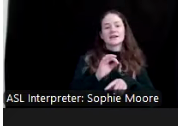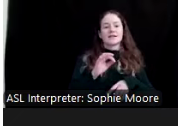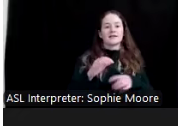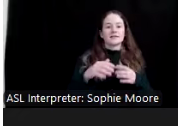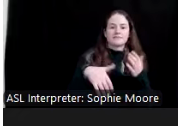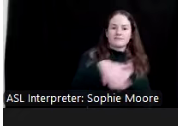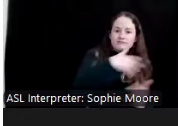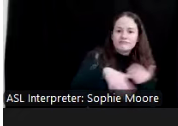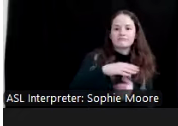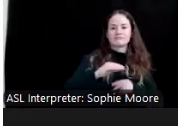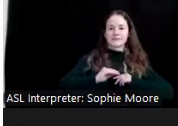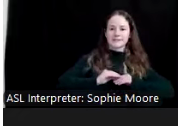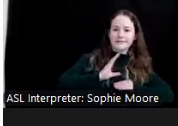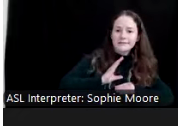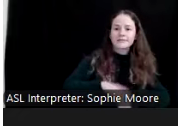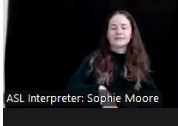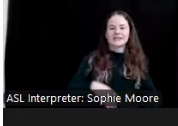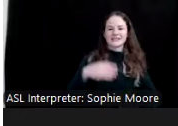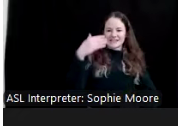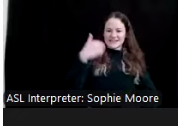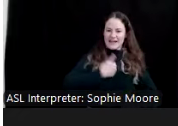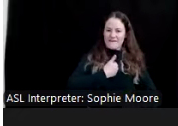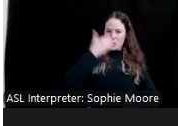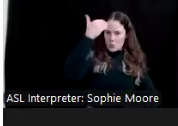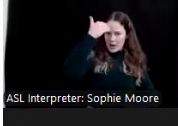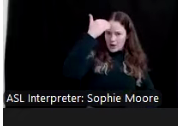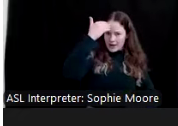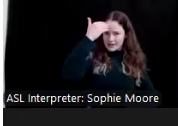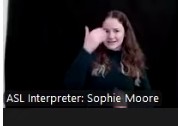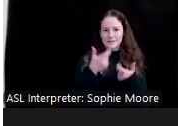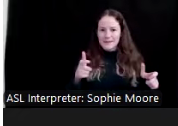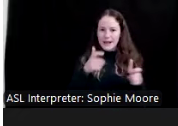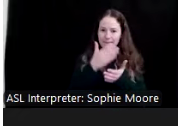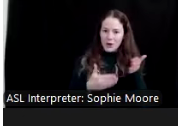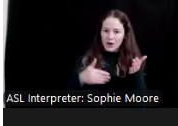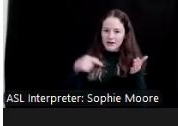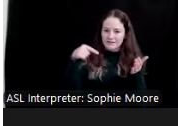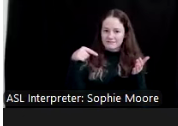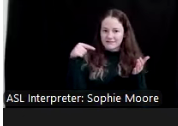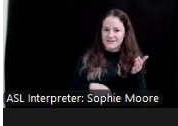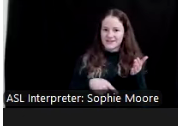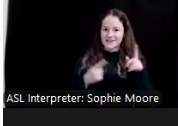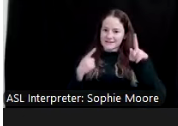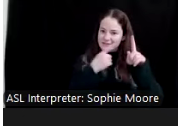self-awareness are big parts of this. So, we've got to try to make the right fit for someone about activities as well